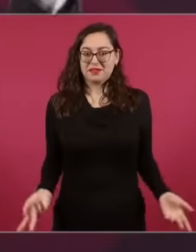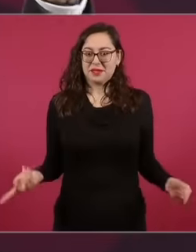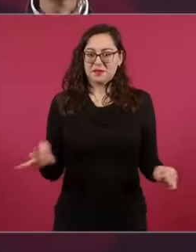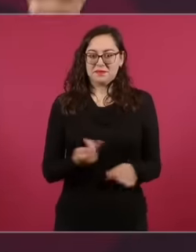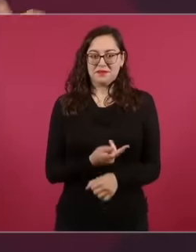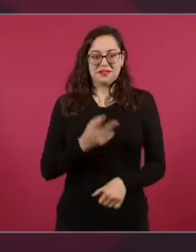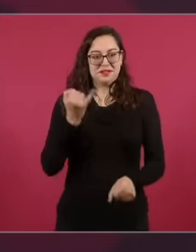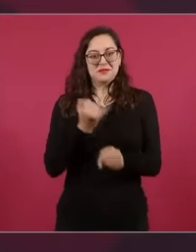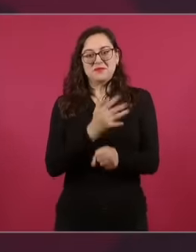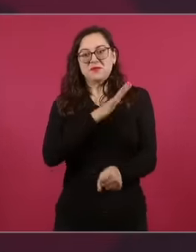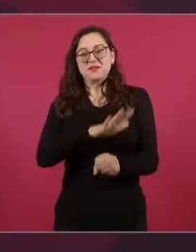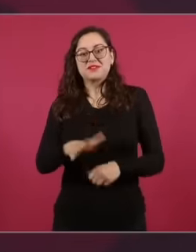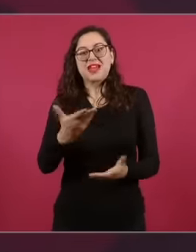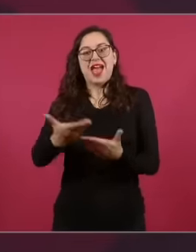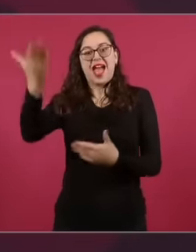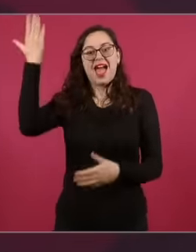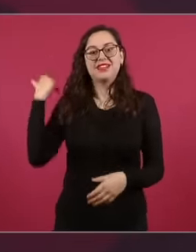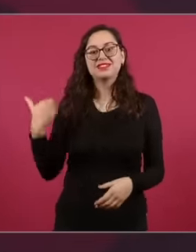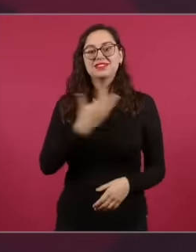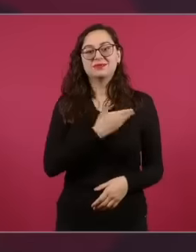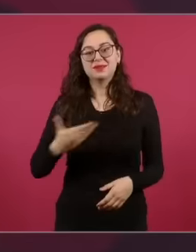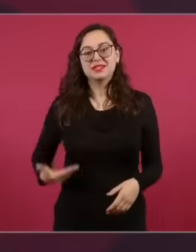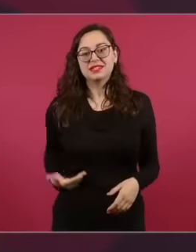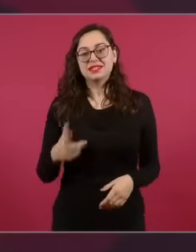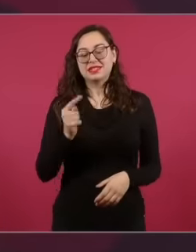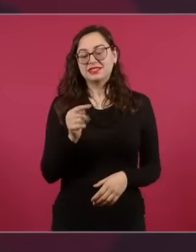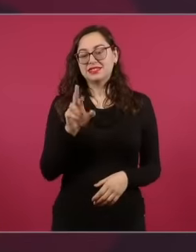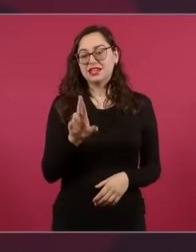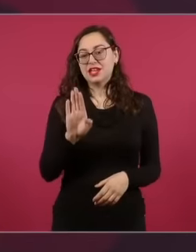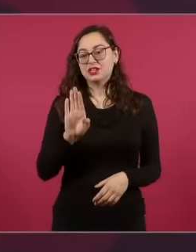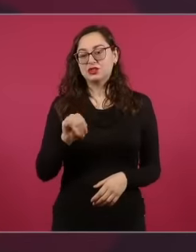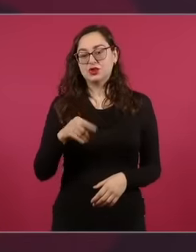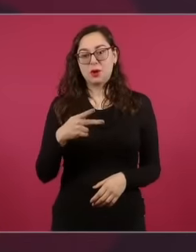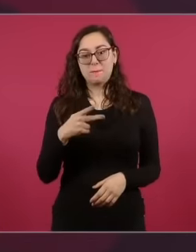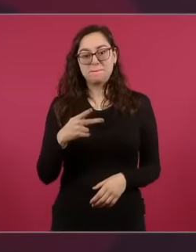Trump,